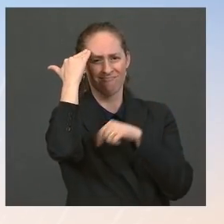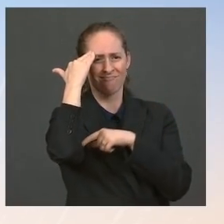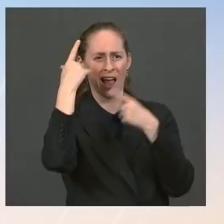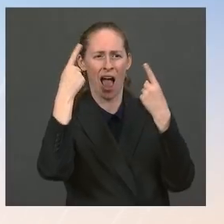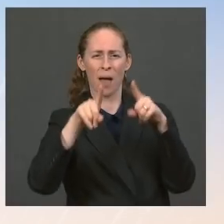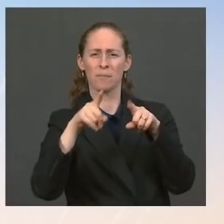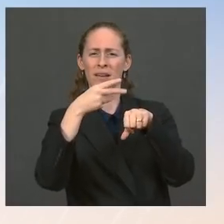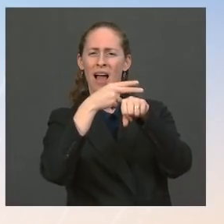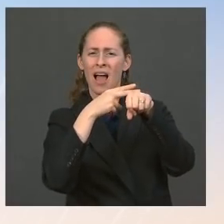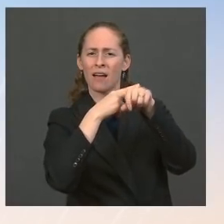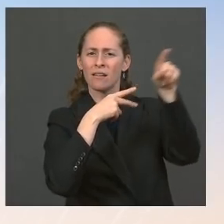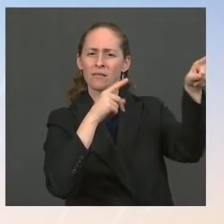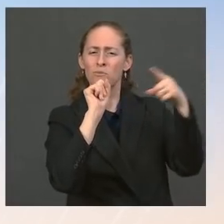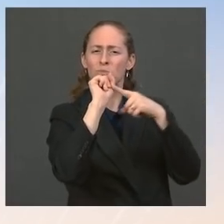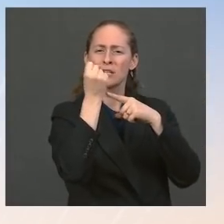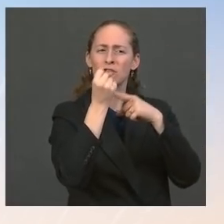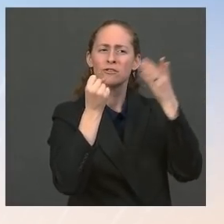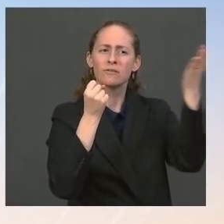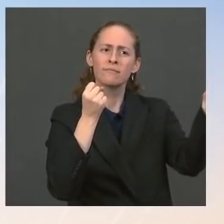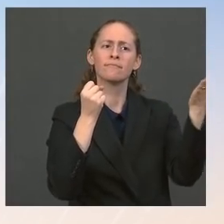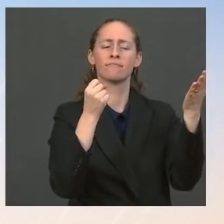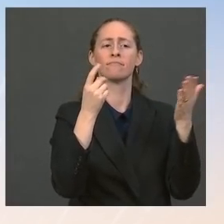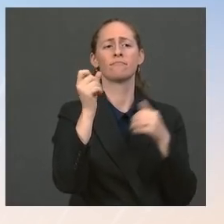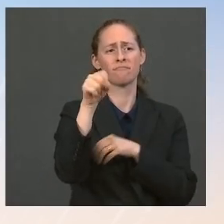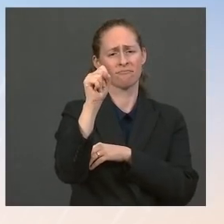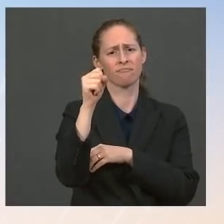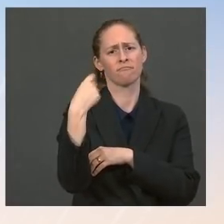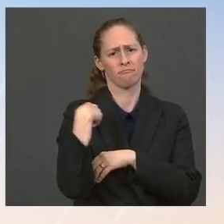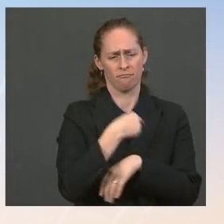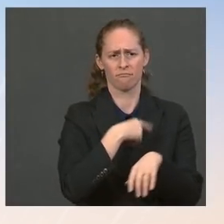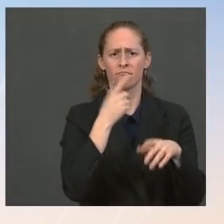as is our legal obligation to do so. And based on the country conditions